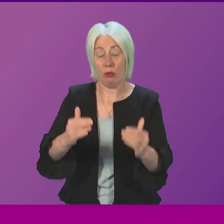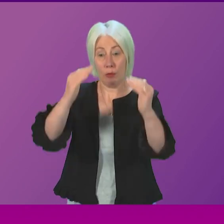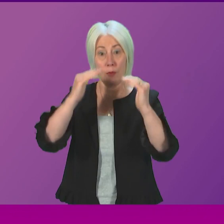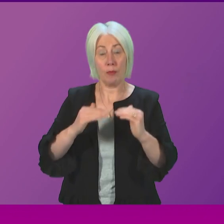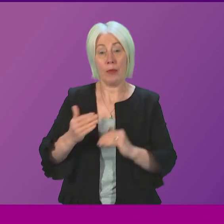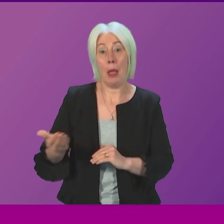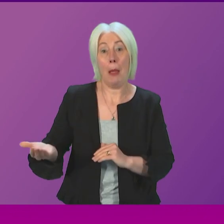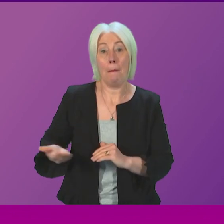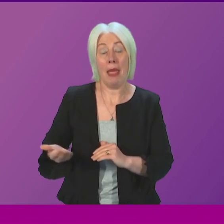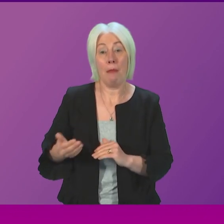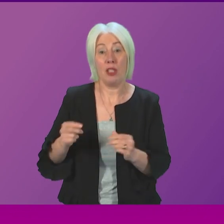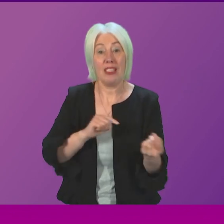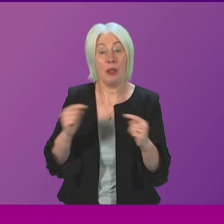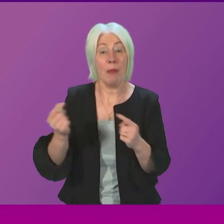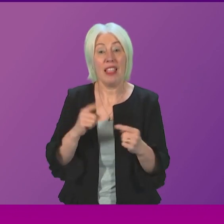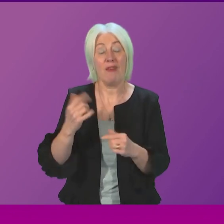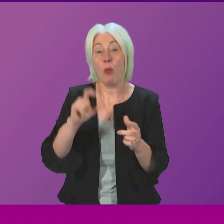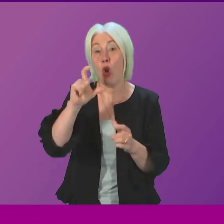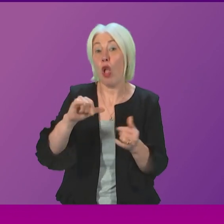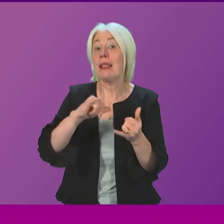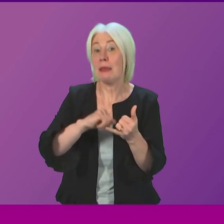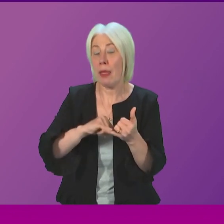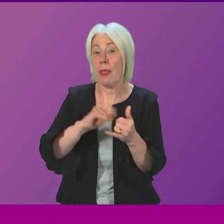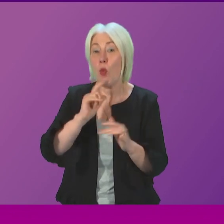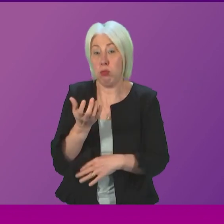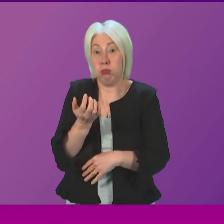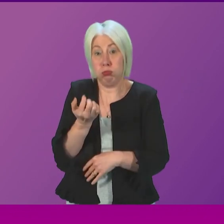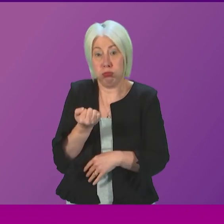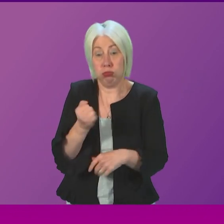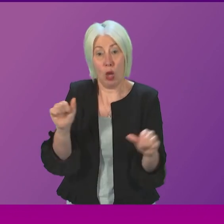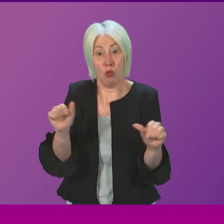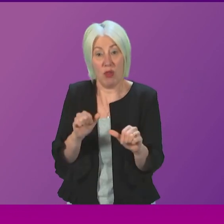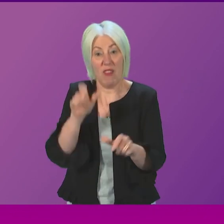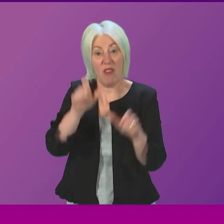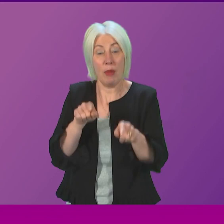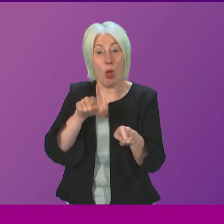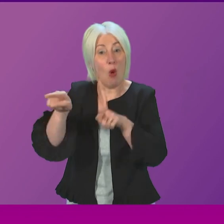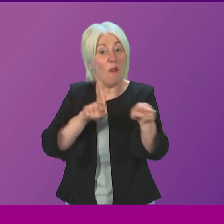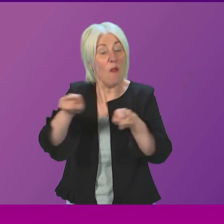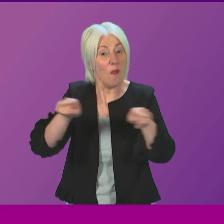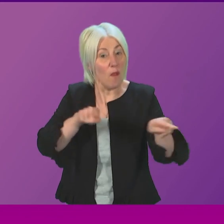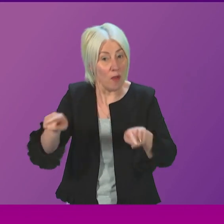There will be a short suspension to allow people to leave the chamber and the public gallery.